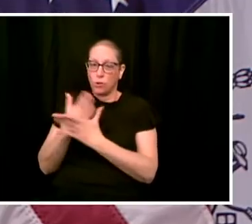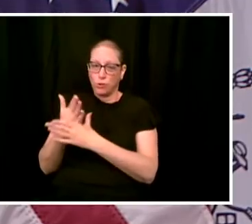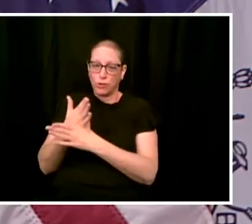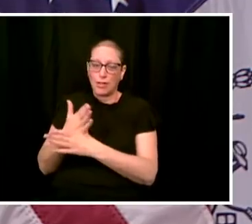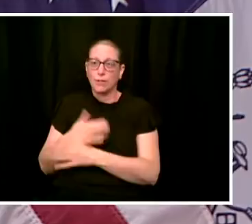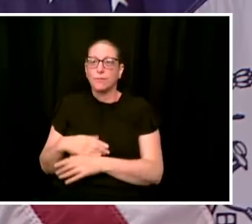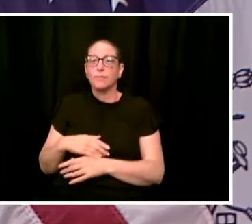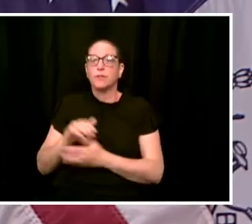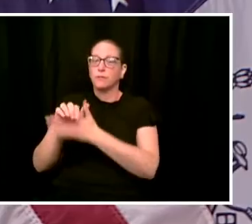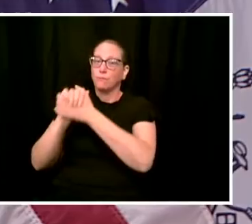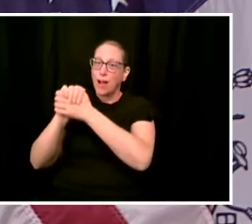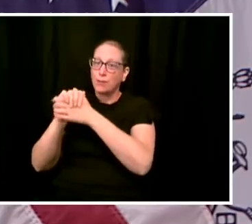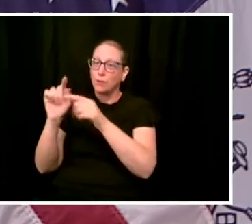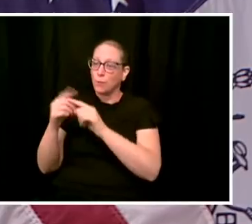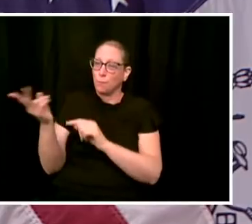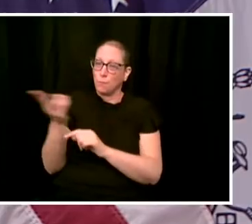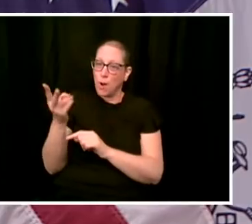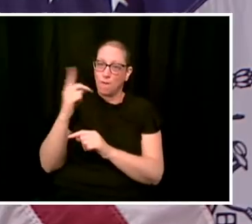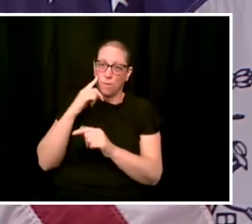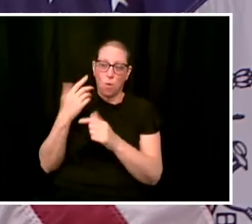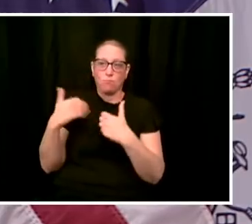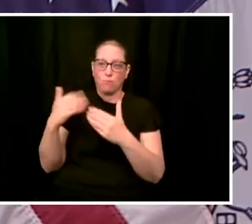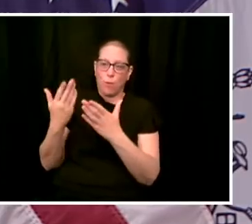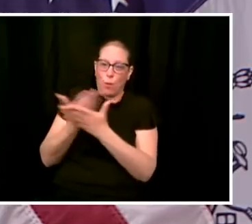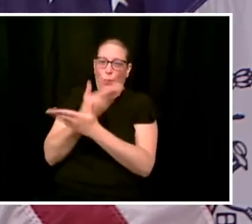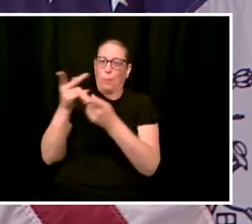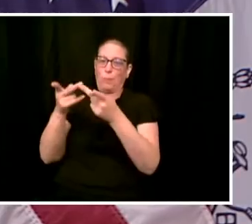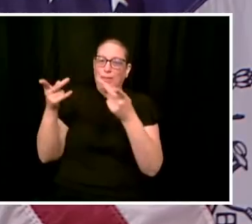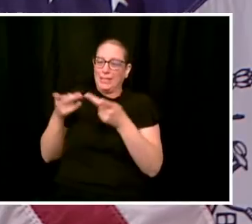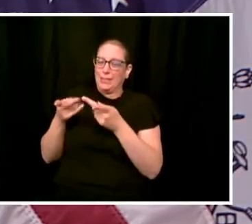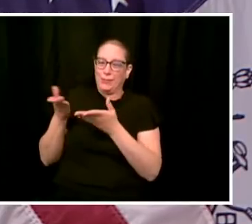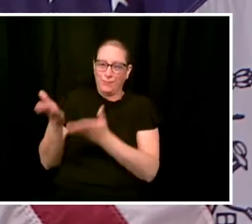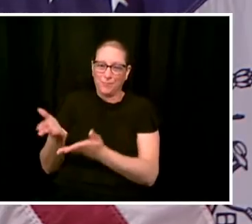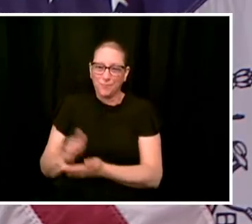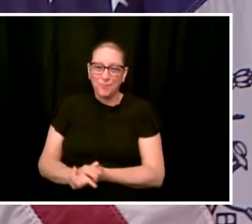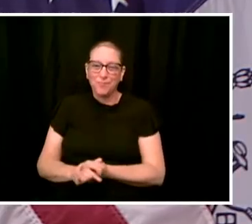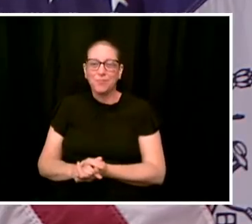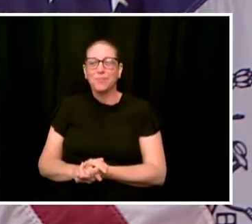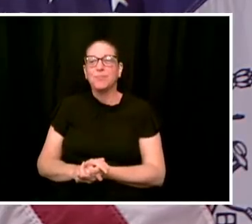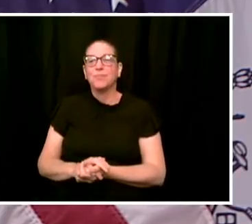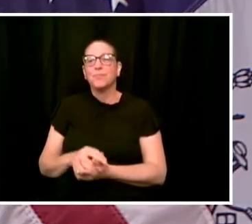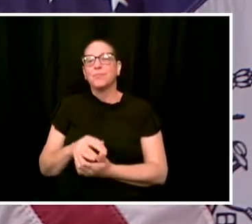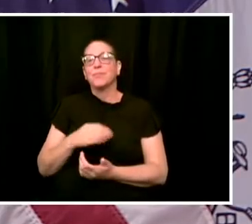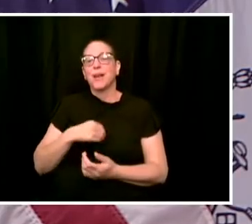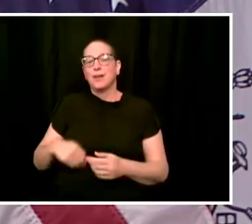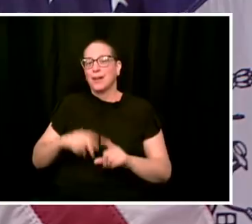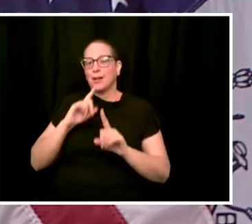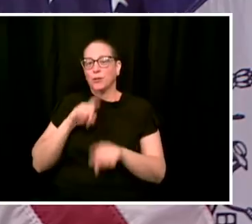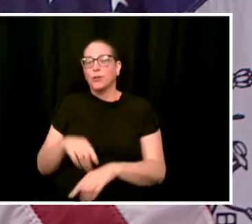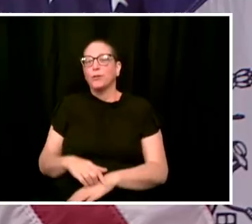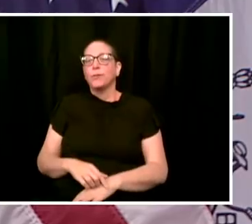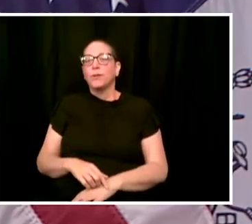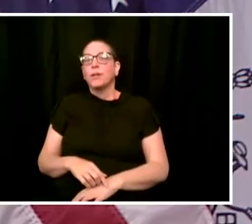REQUESTS. THANK YOU, THANK YOU AND AGAIN CONGRATULATOINS